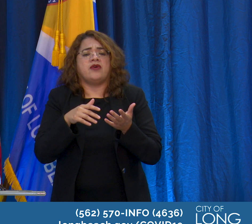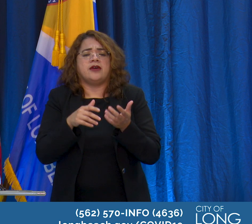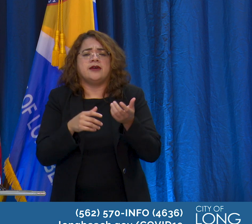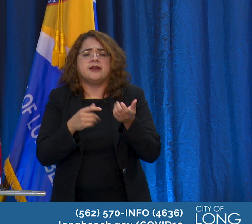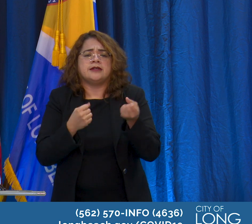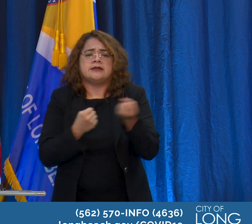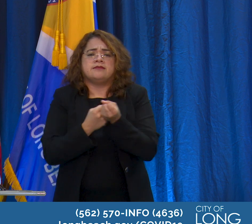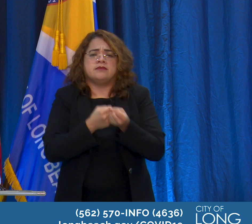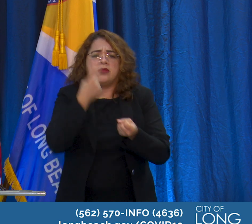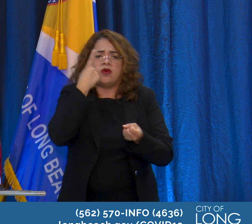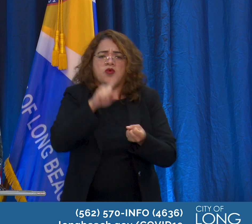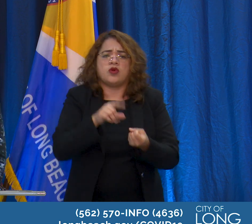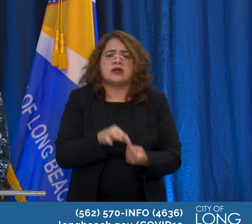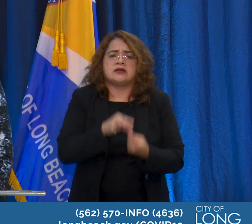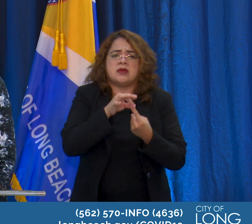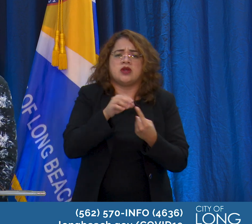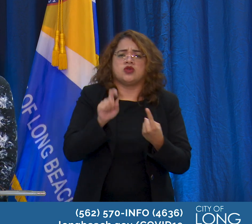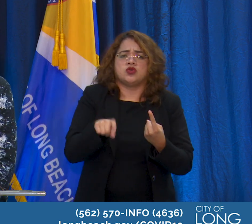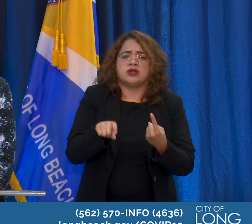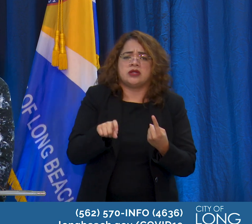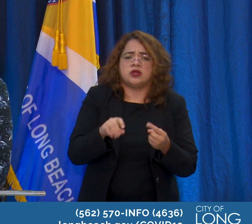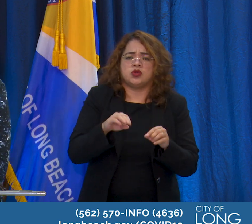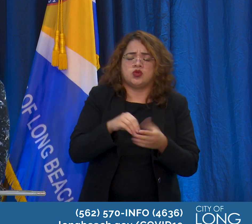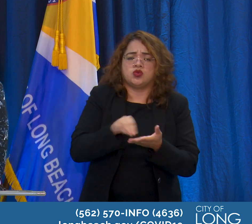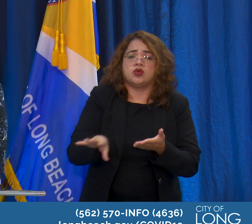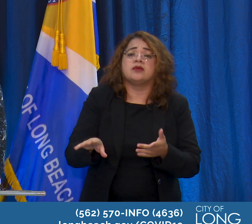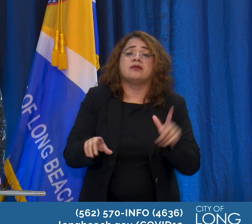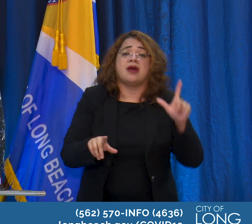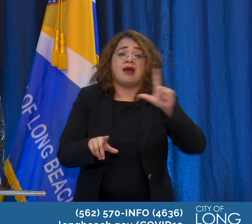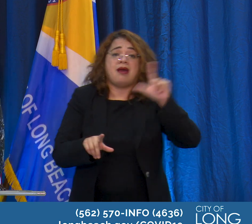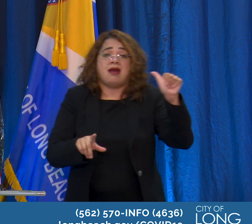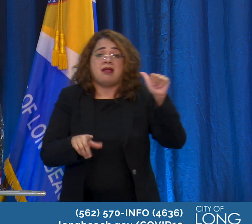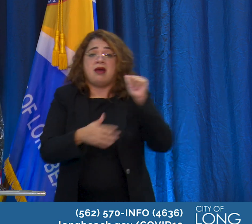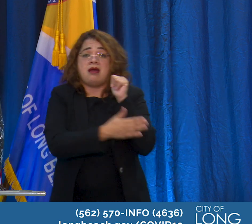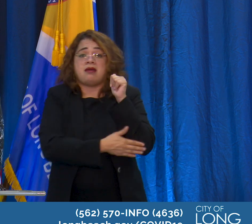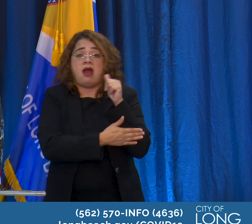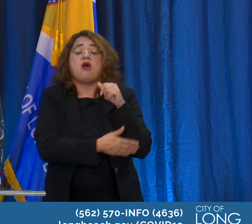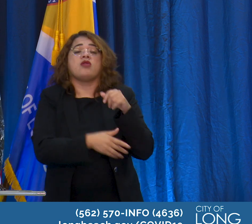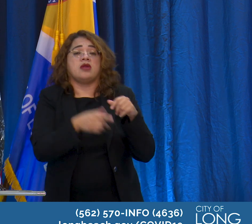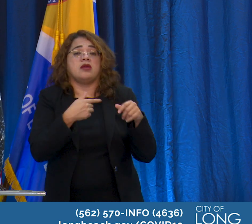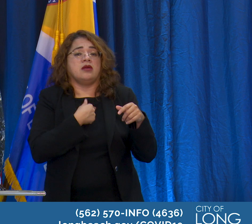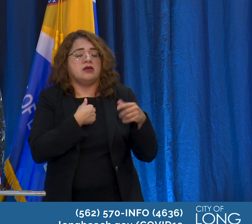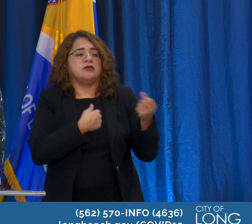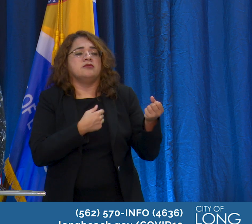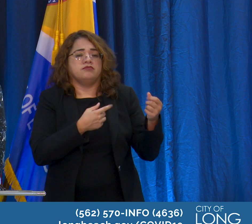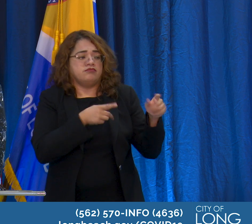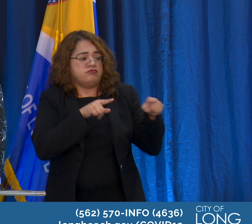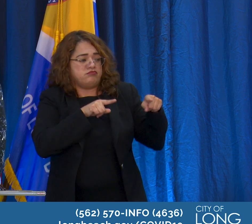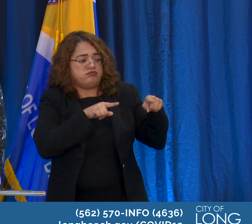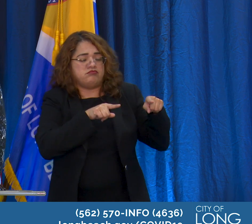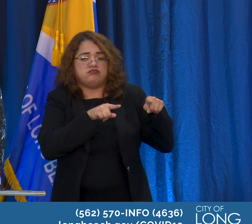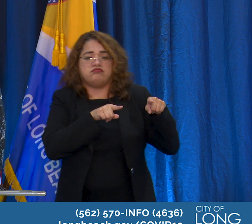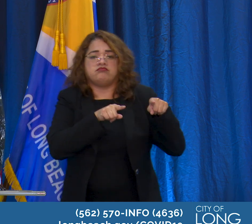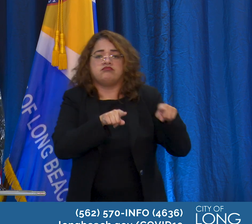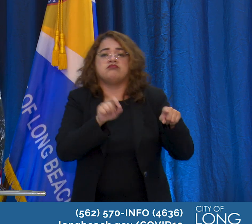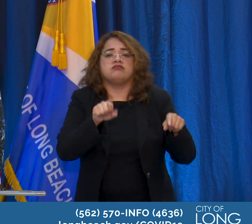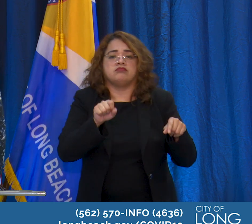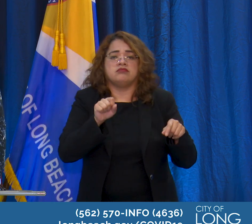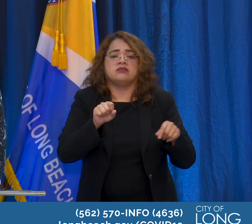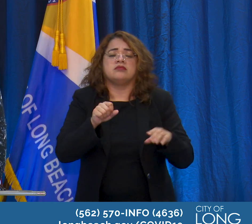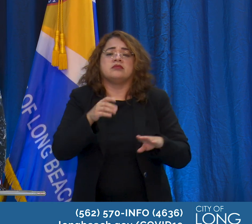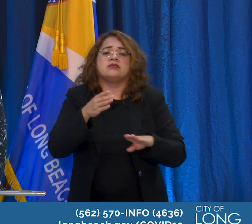So we are aligning with Los Angeles County as regards to updating our cohort guidance